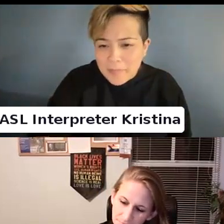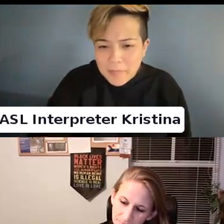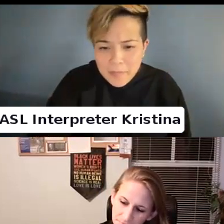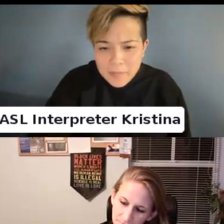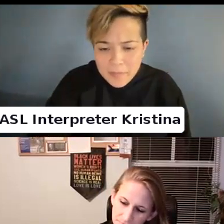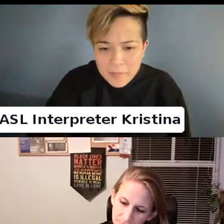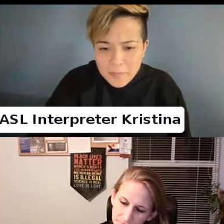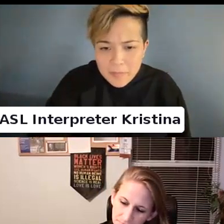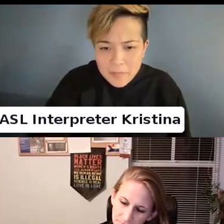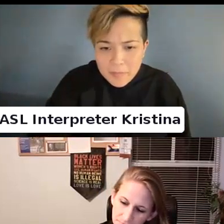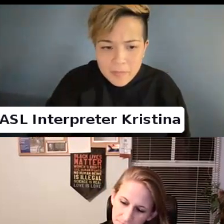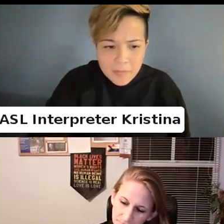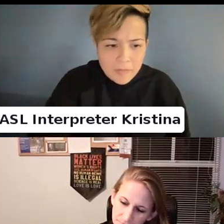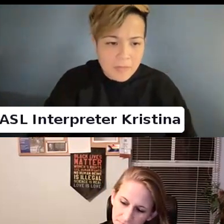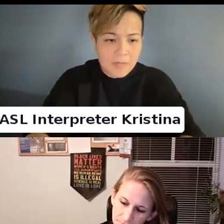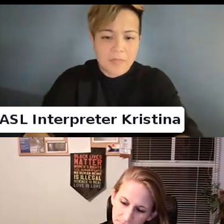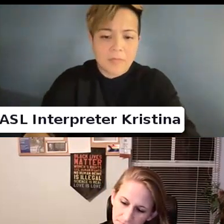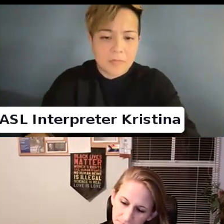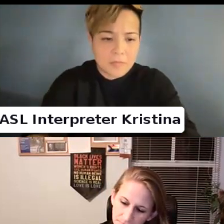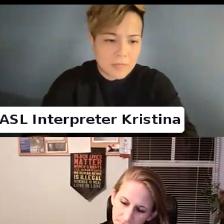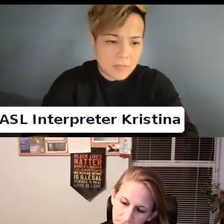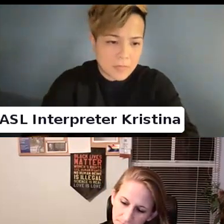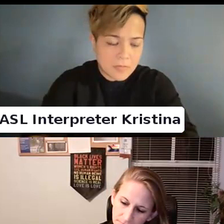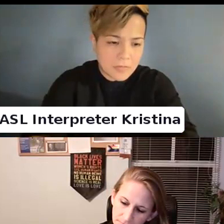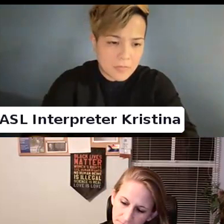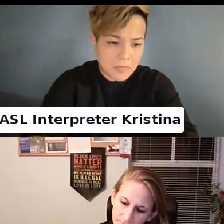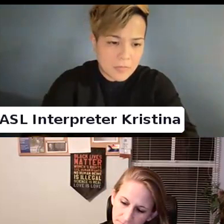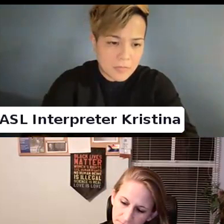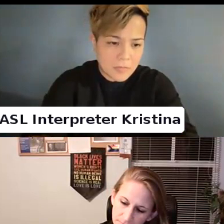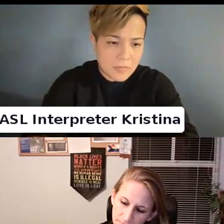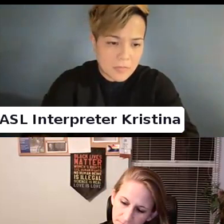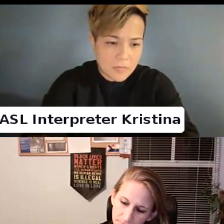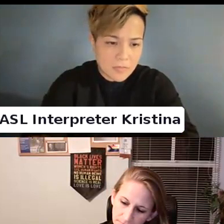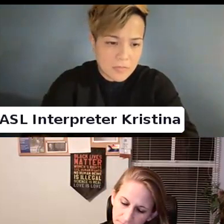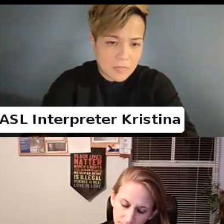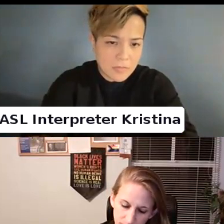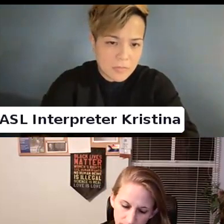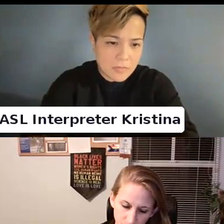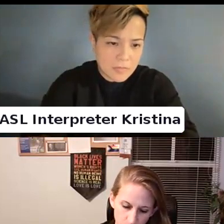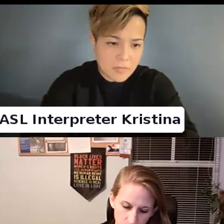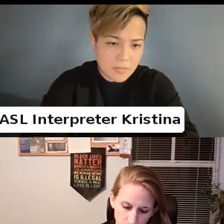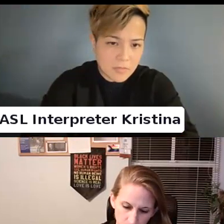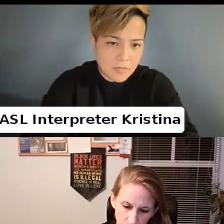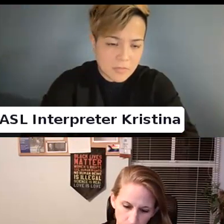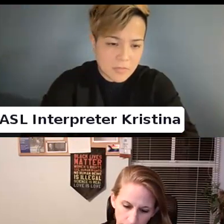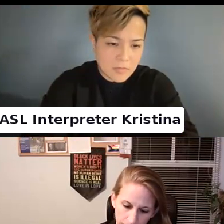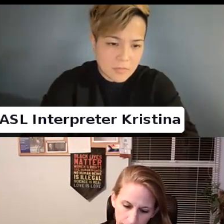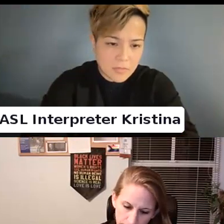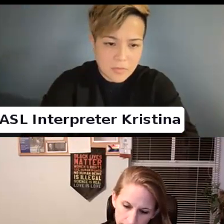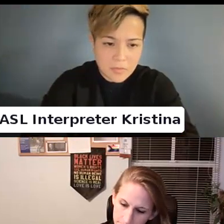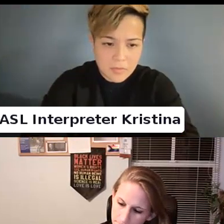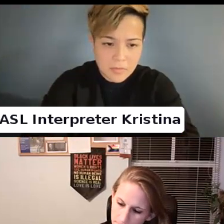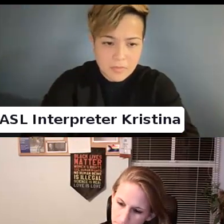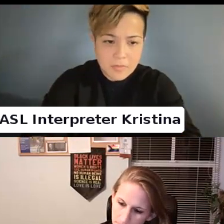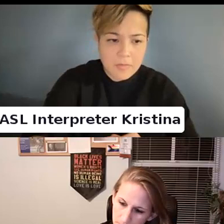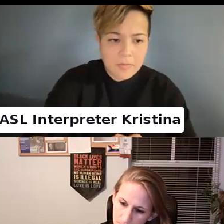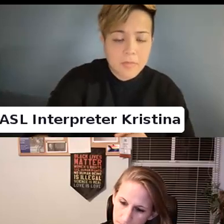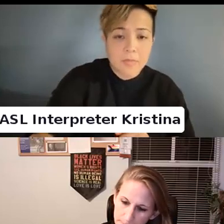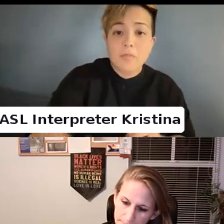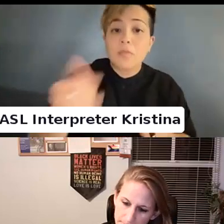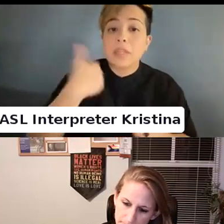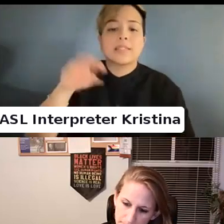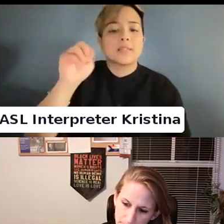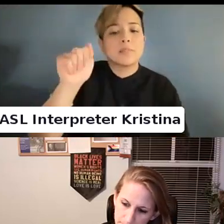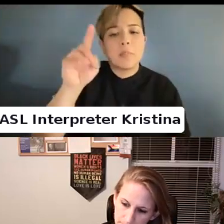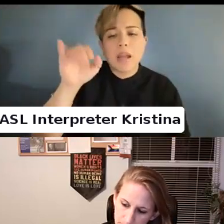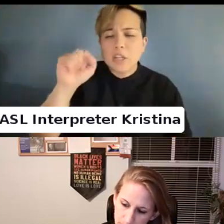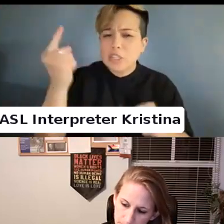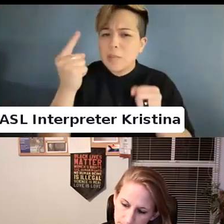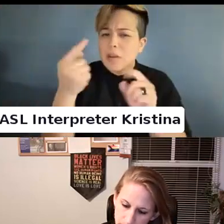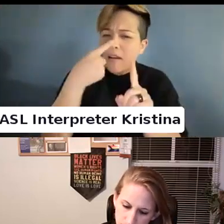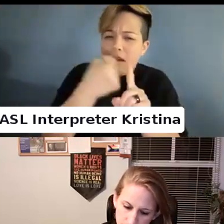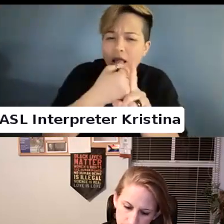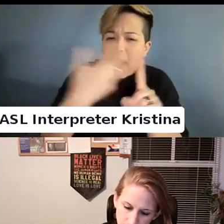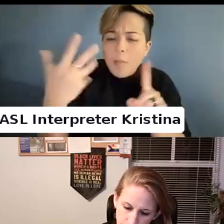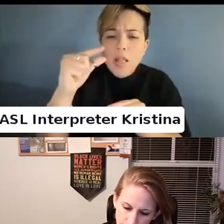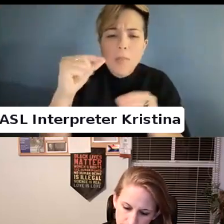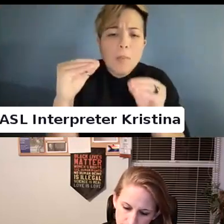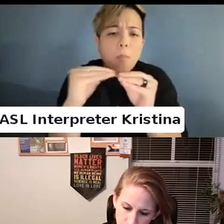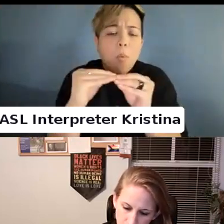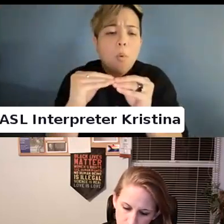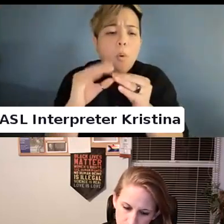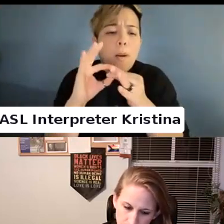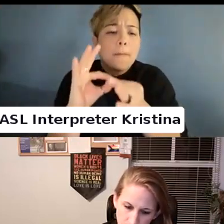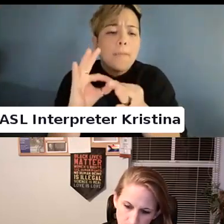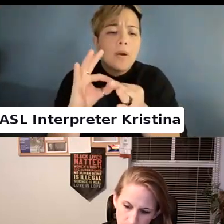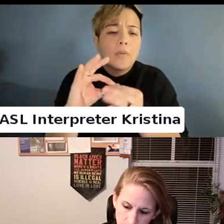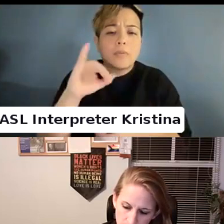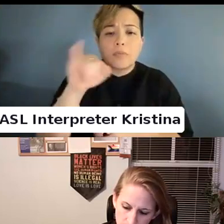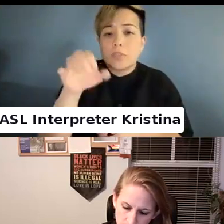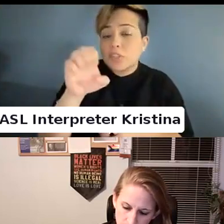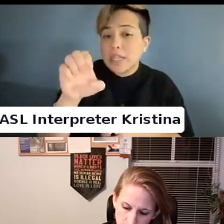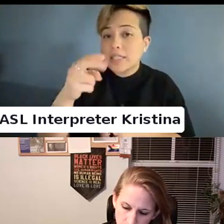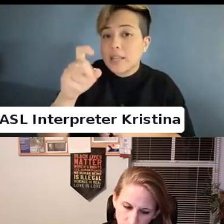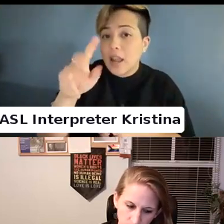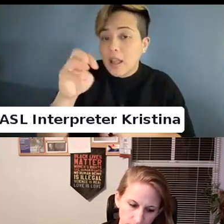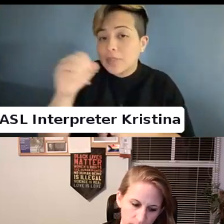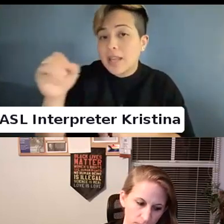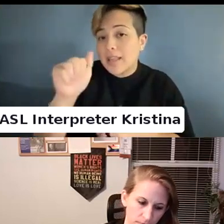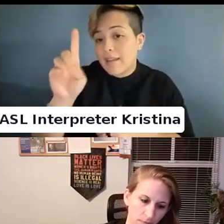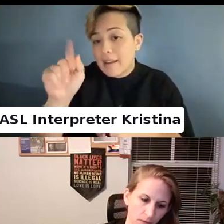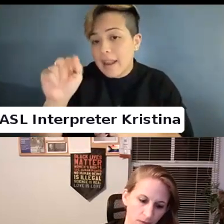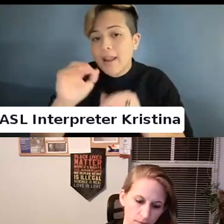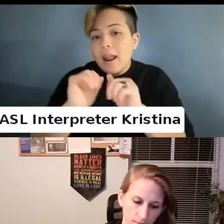Lex could someone elaborate a bit more about Jesse Holmes and the ADA and how that all